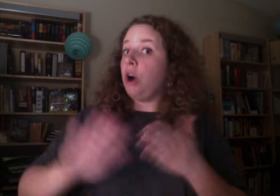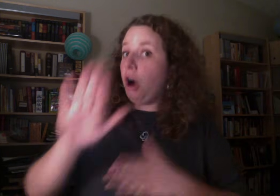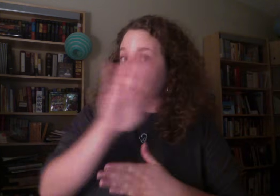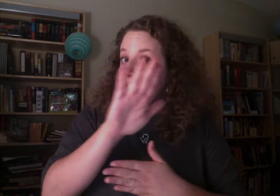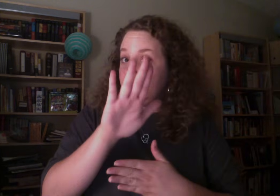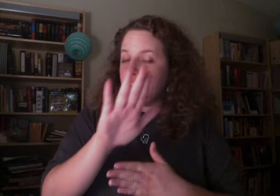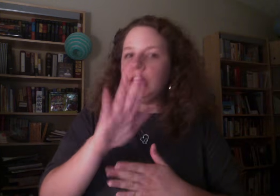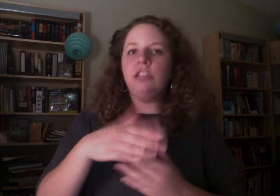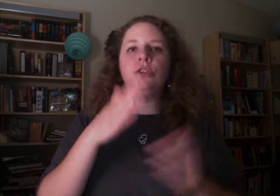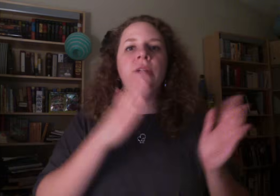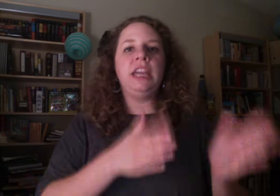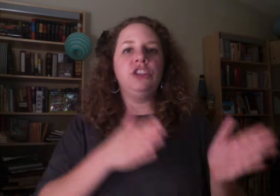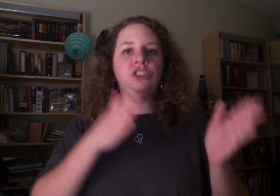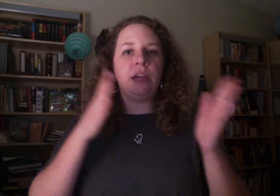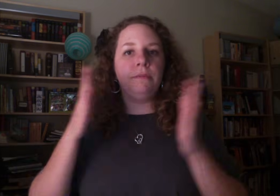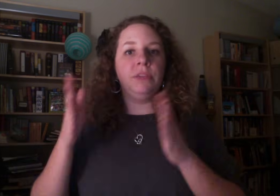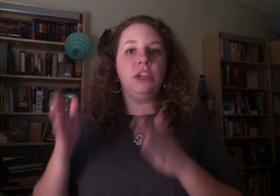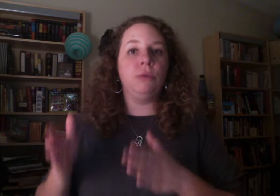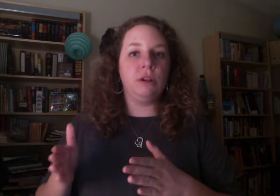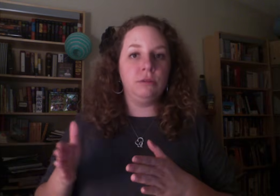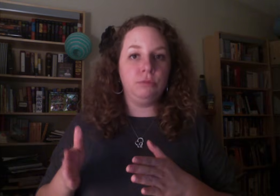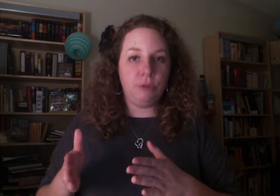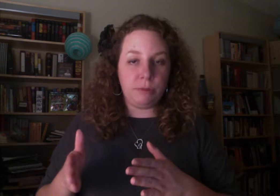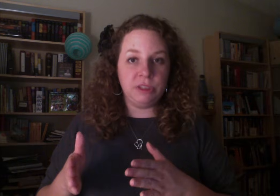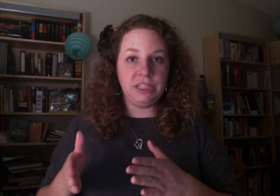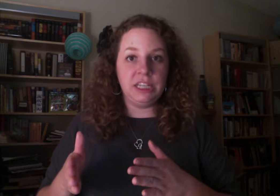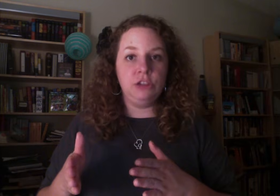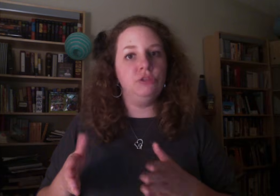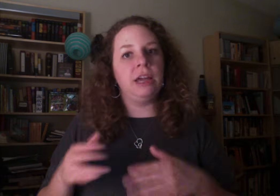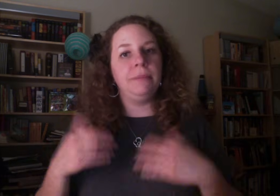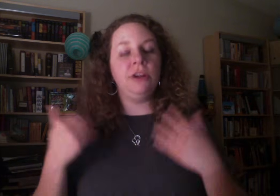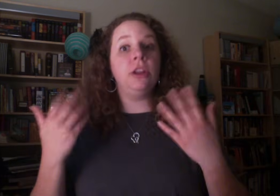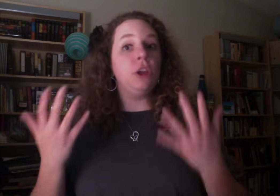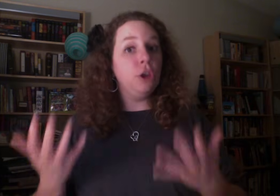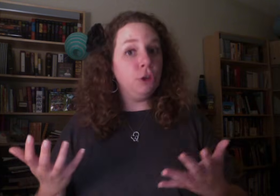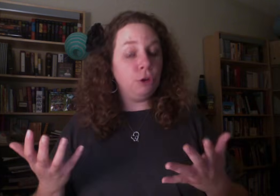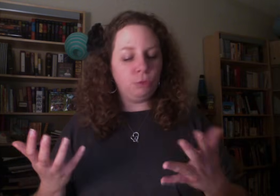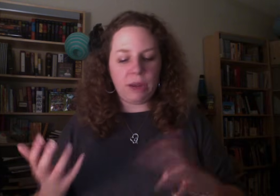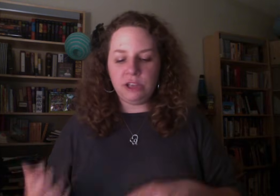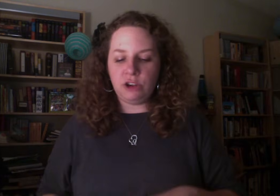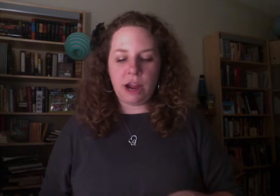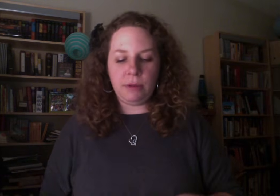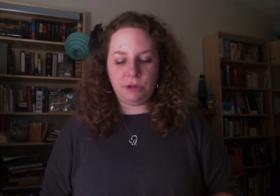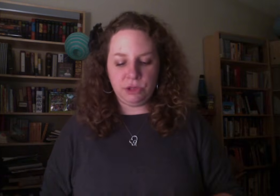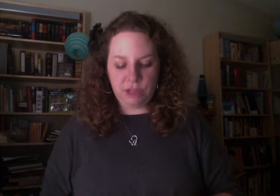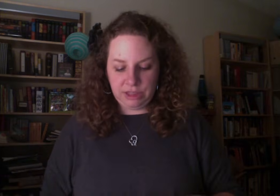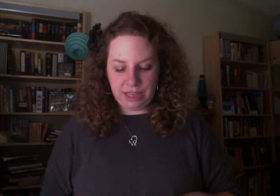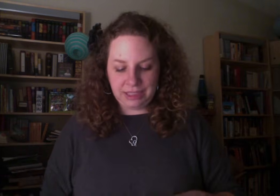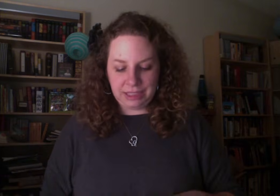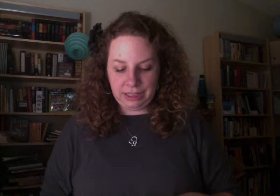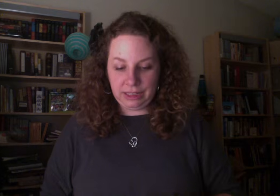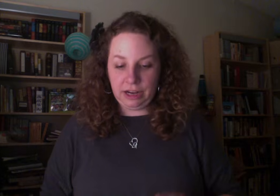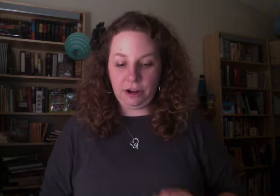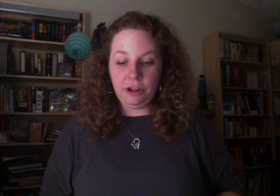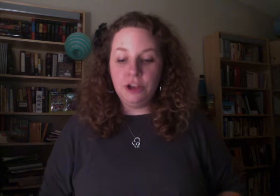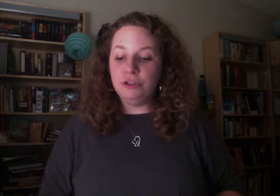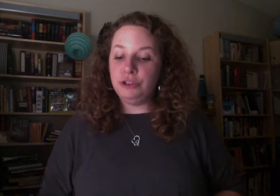COLLEGE . . . And so each time that you are representing a new time period, you'll raise your eyebrows so that that's clear.